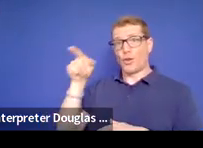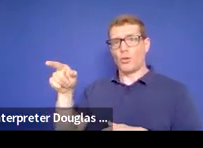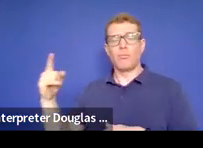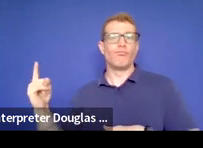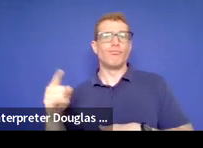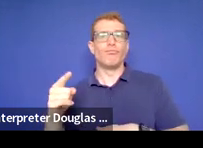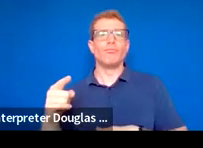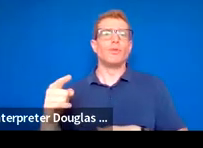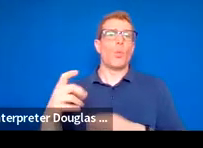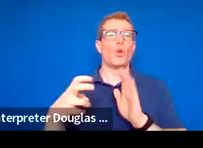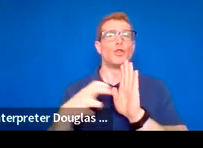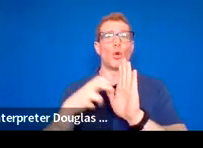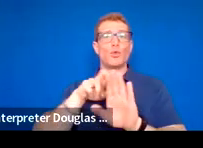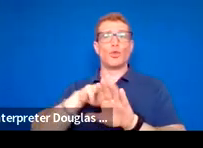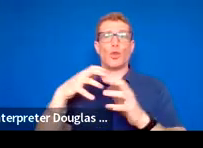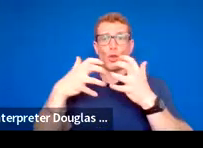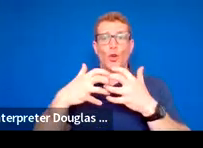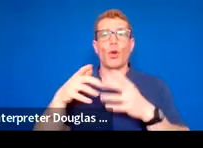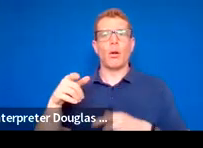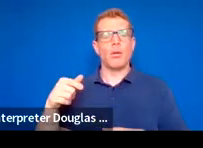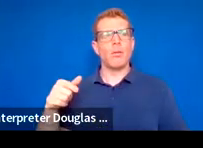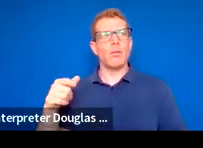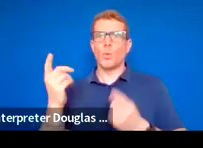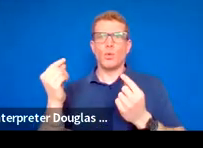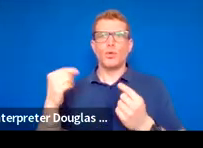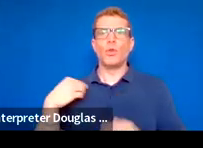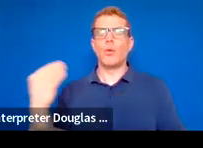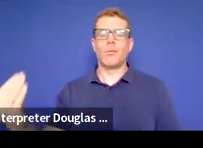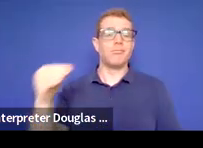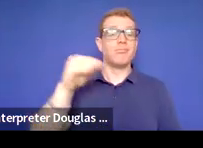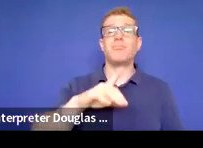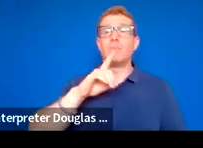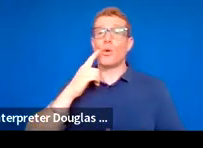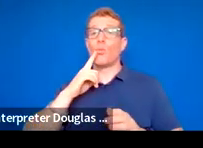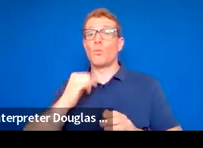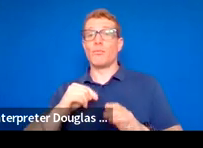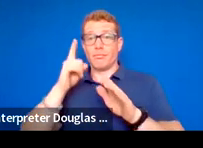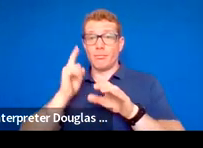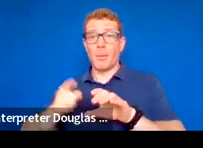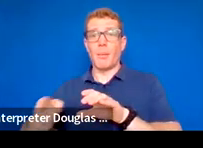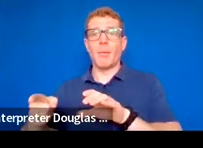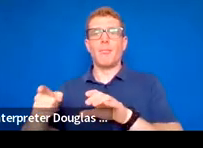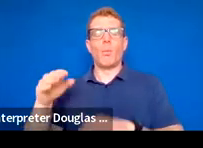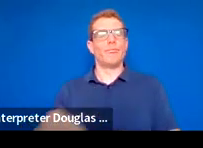It ruined the toaster. She says I think my dad's lost his mind. I said No, I think he's losing a little bit too much of his memory.